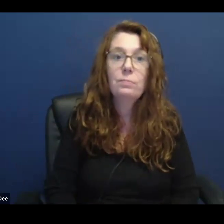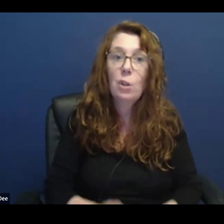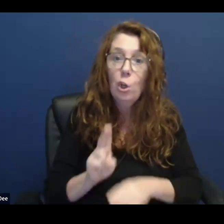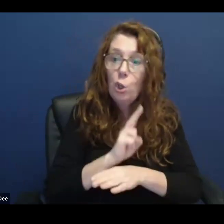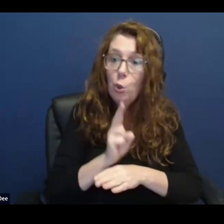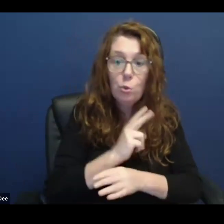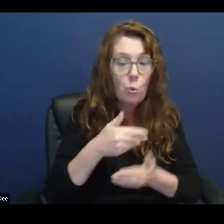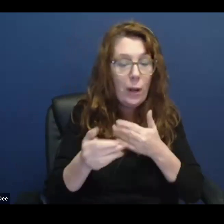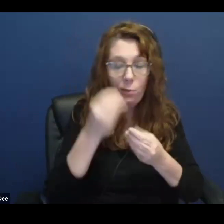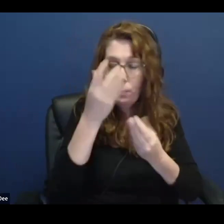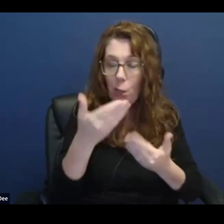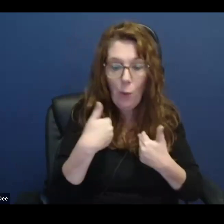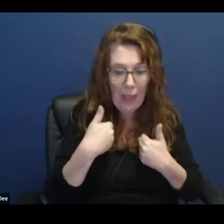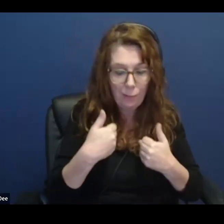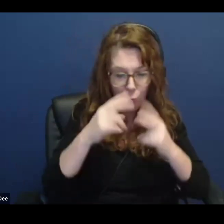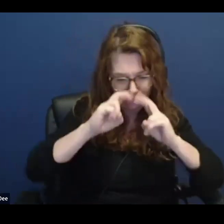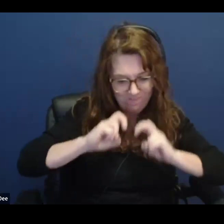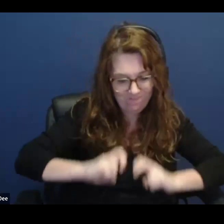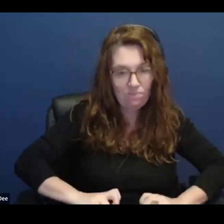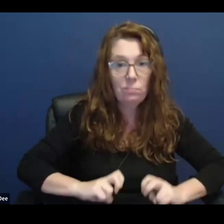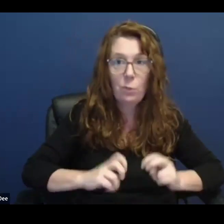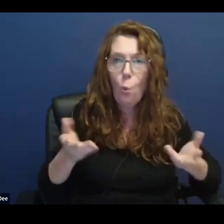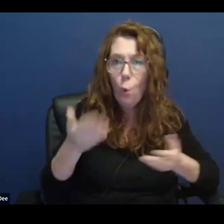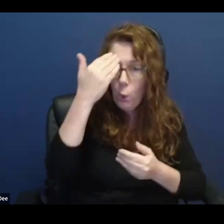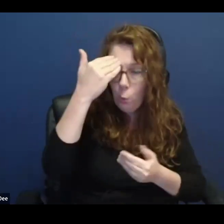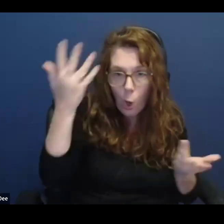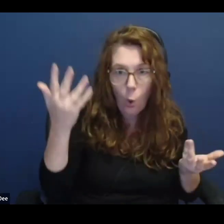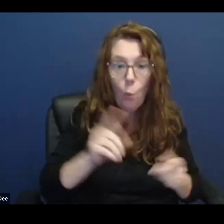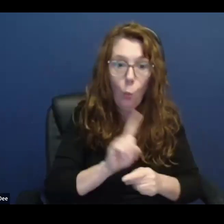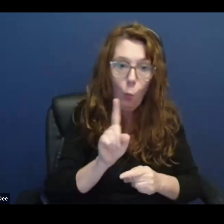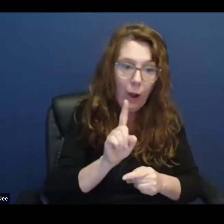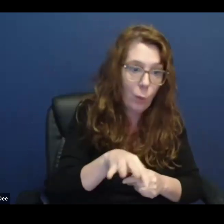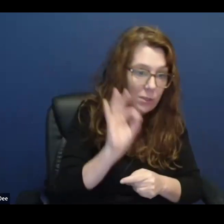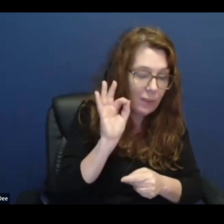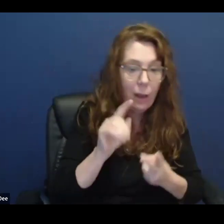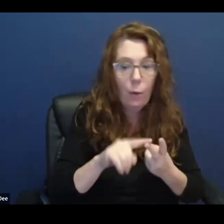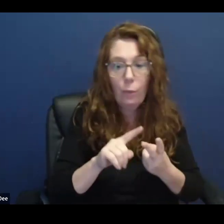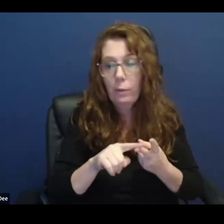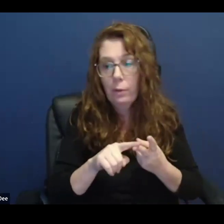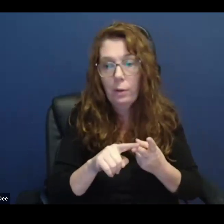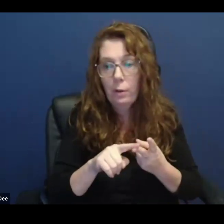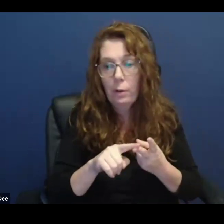information you have about that collection. What do you know about where it was removed from? Say